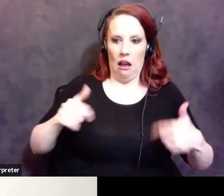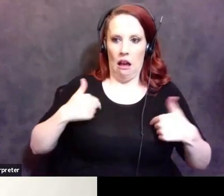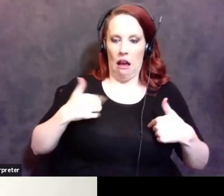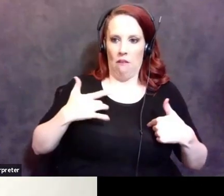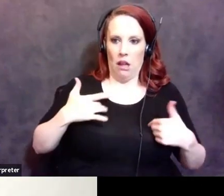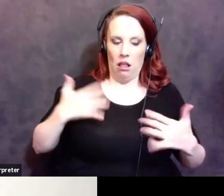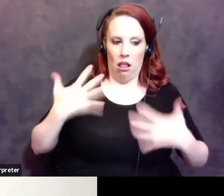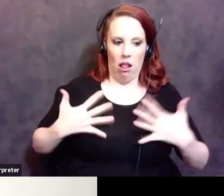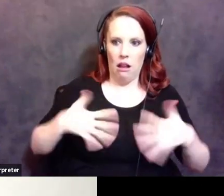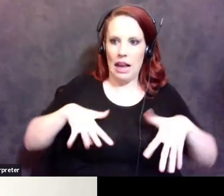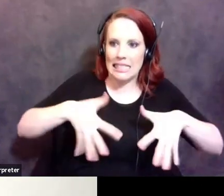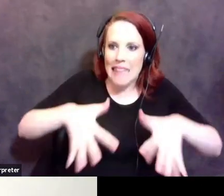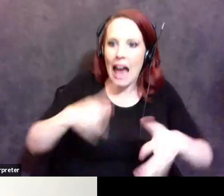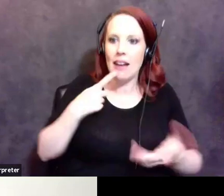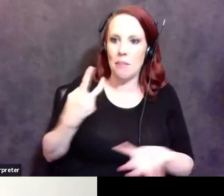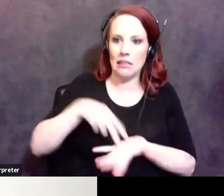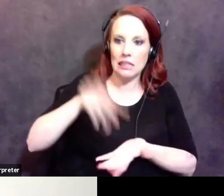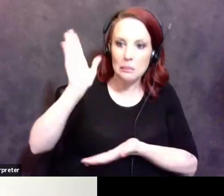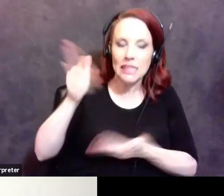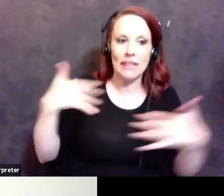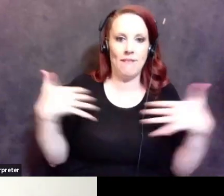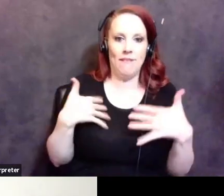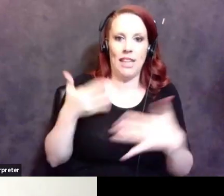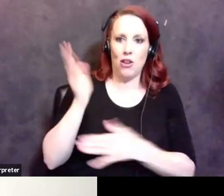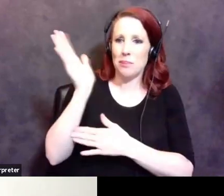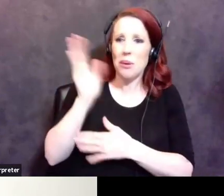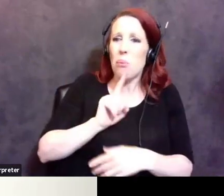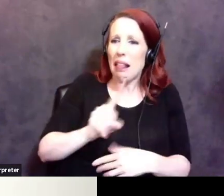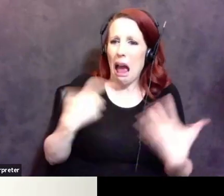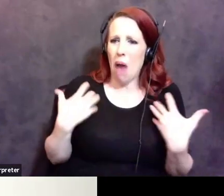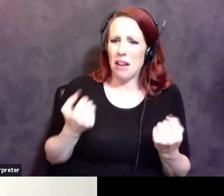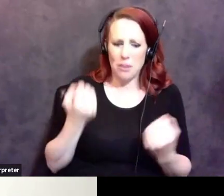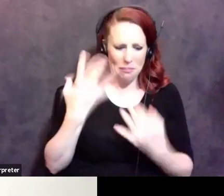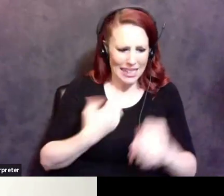about the fear of speaking I had gotten over years ago but suddenly it all came back. I